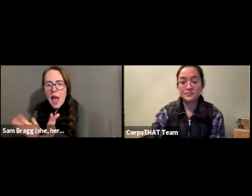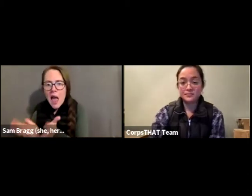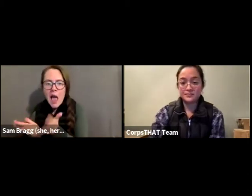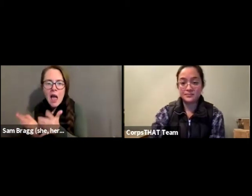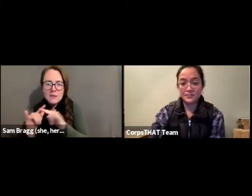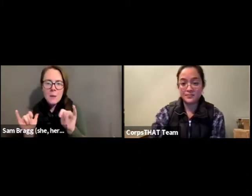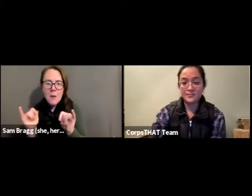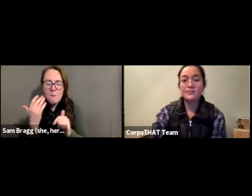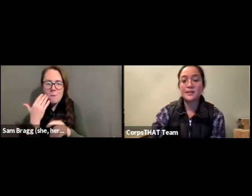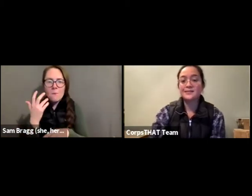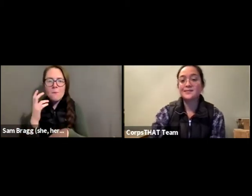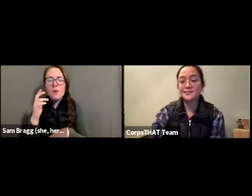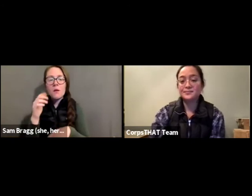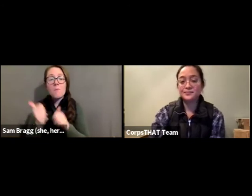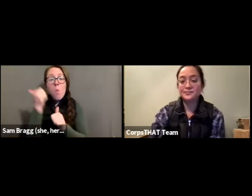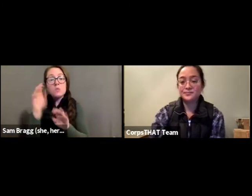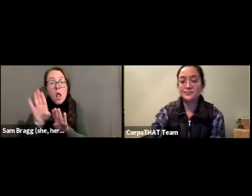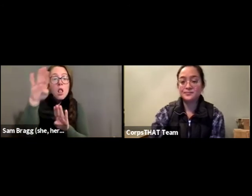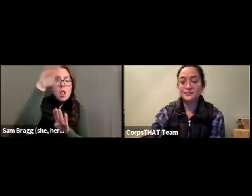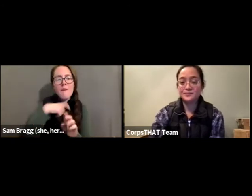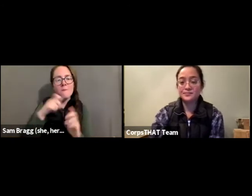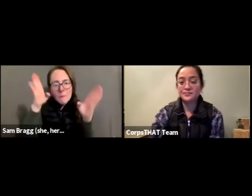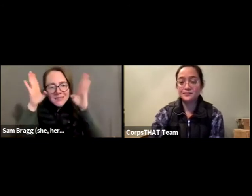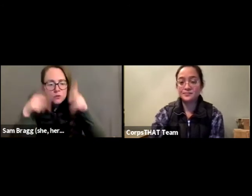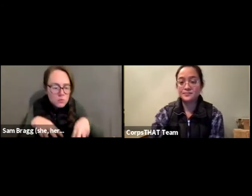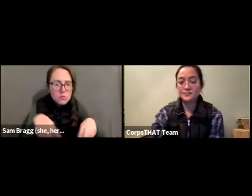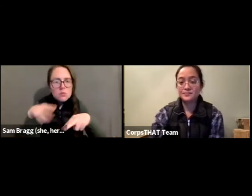i took always the opportunity when there was flat train to chat with others but most of it